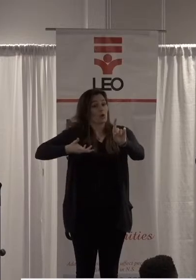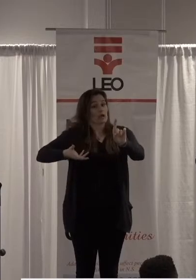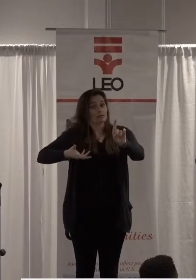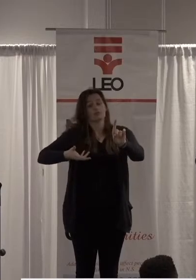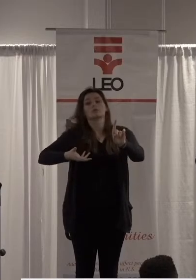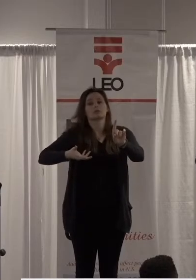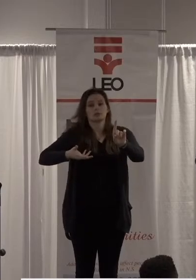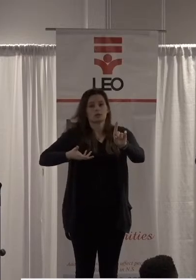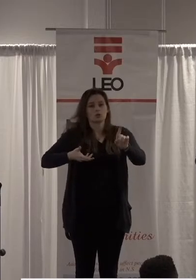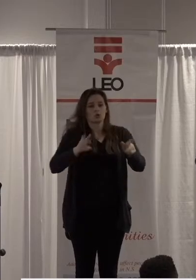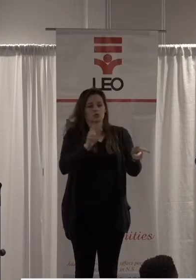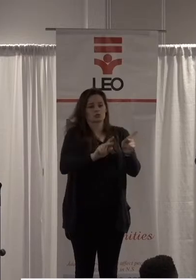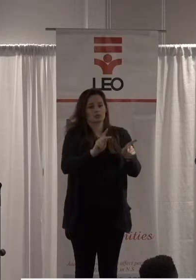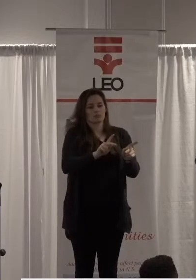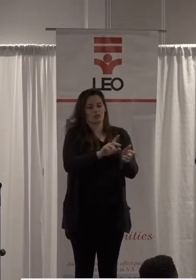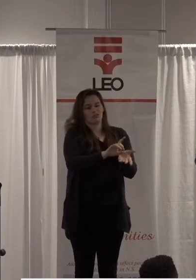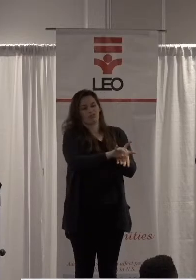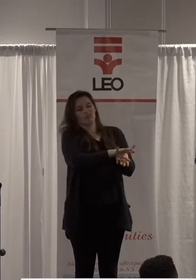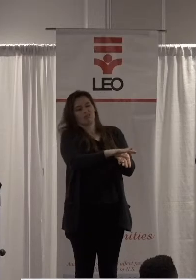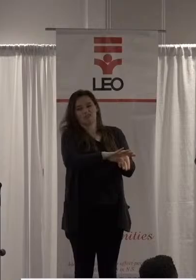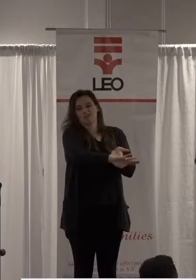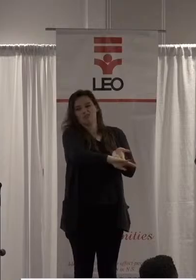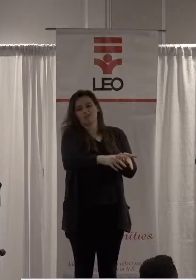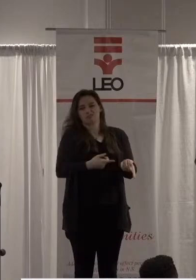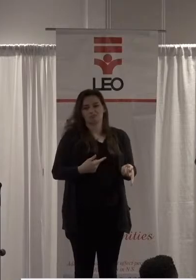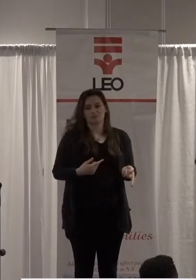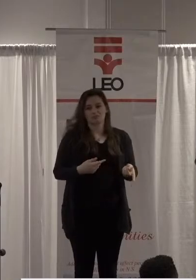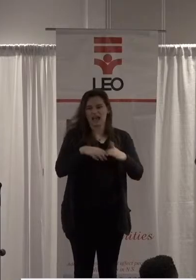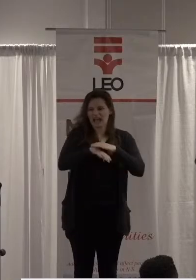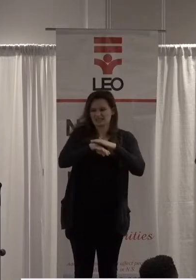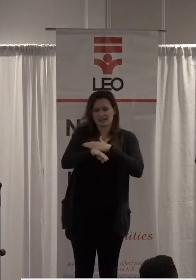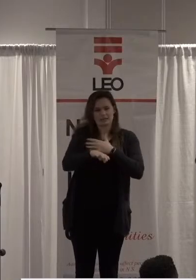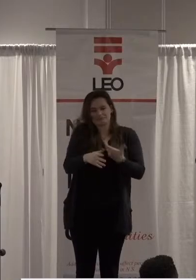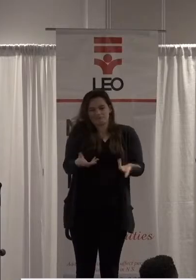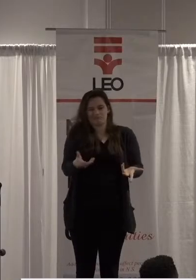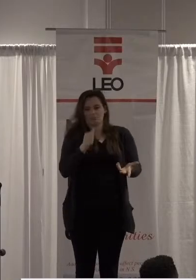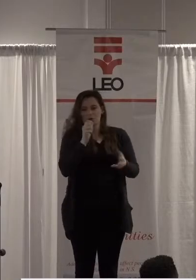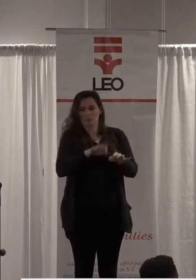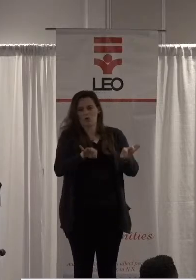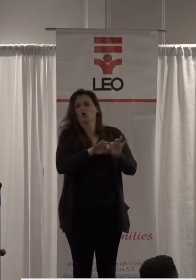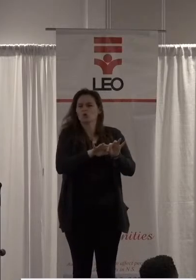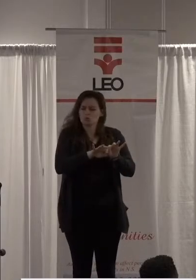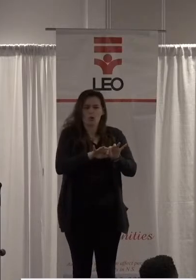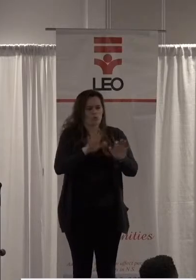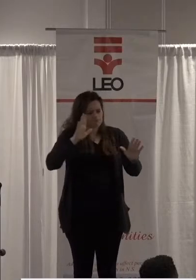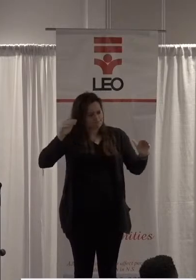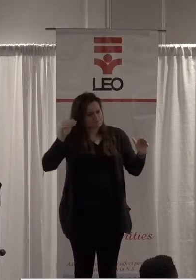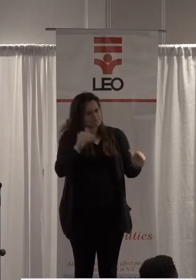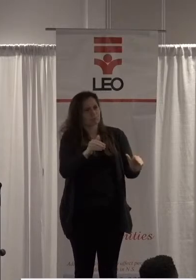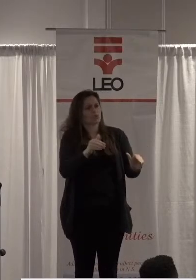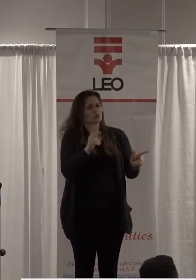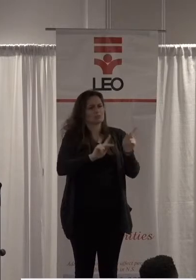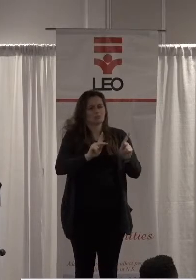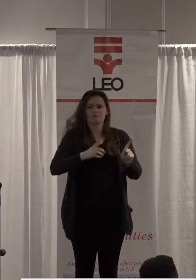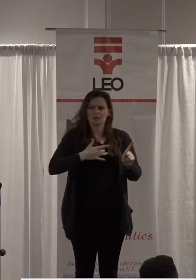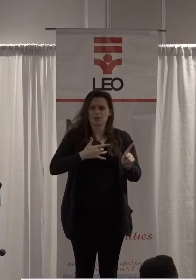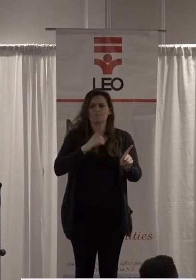WHERE ACCESS IS NEVER AN AFTER THOUGHT AND WHERE EVERY PERSON HAS THE OPPORTUNITY TO LIVE, CONTRIBUTE, AND BELONG.